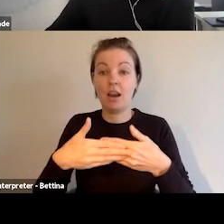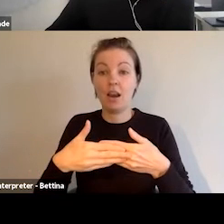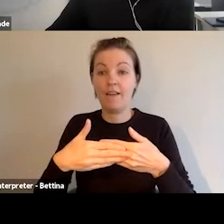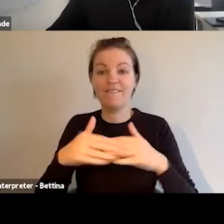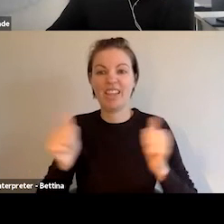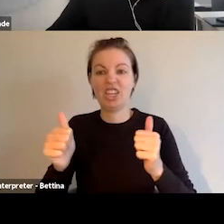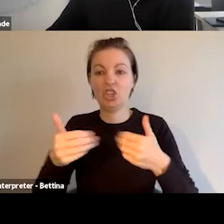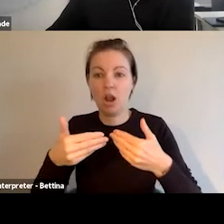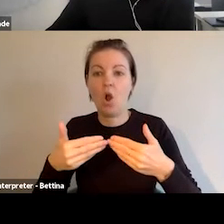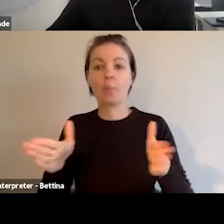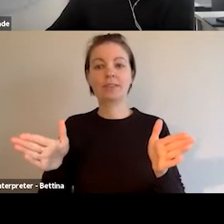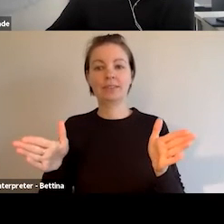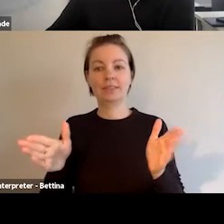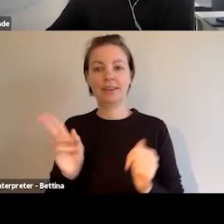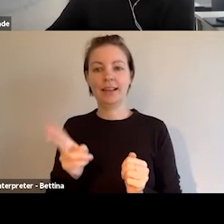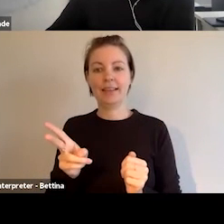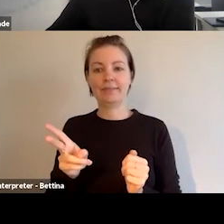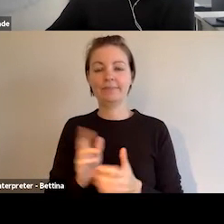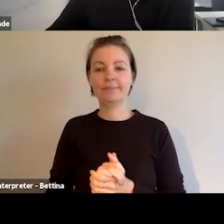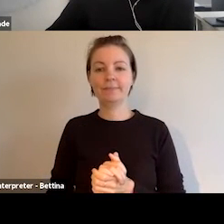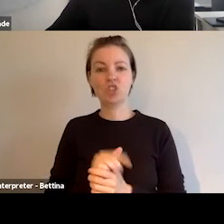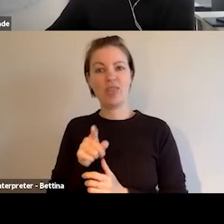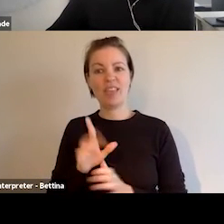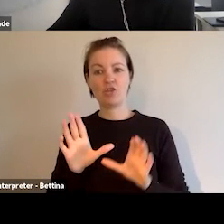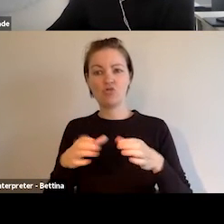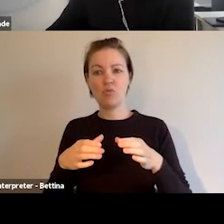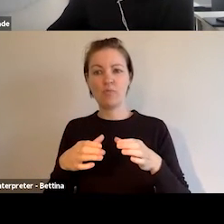In this particular group was pulled together from students who are interested in that